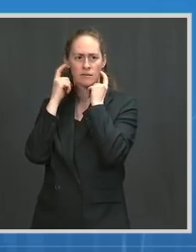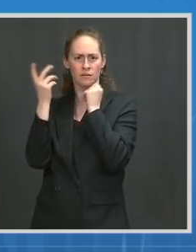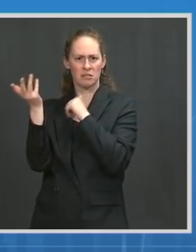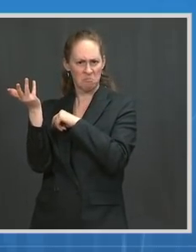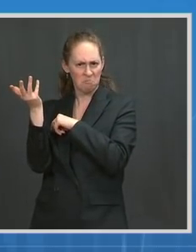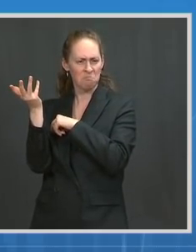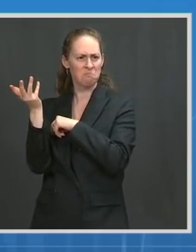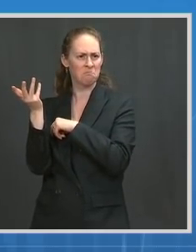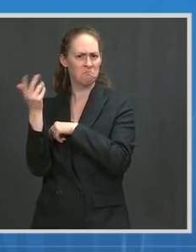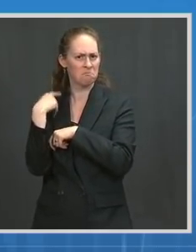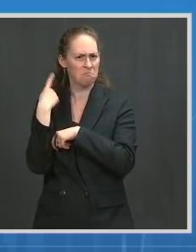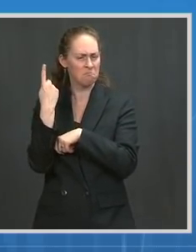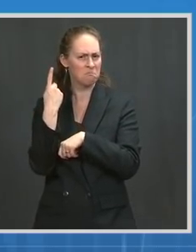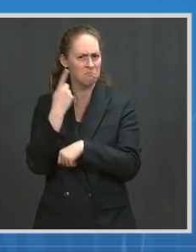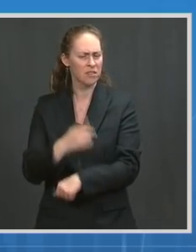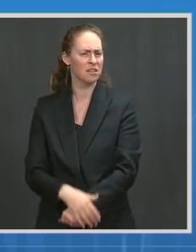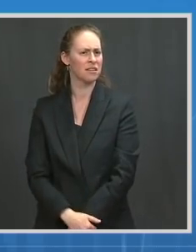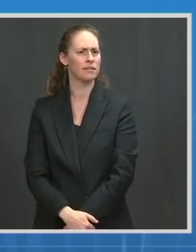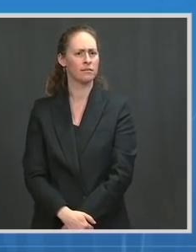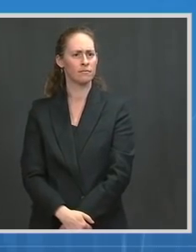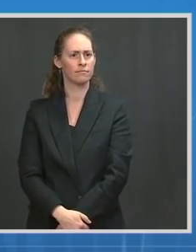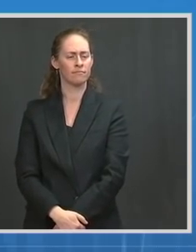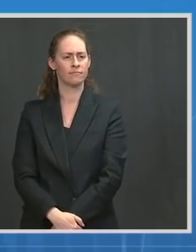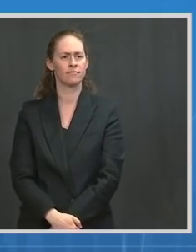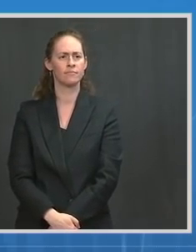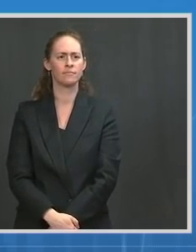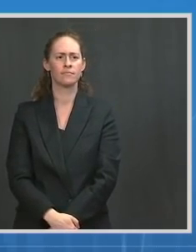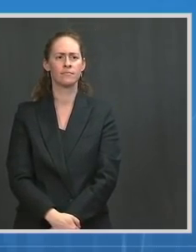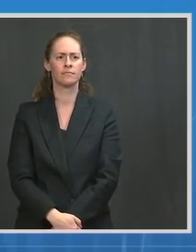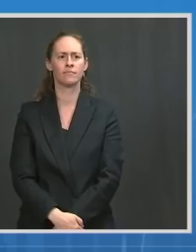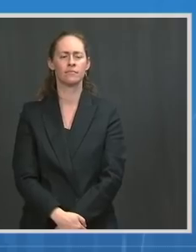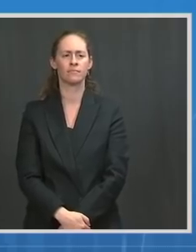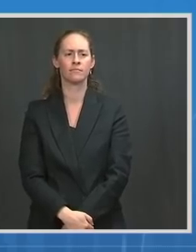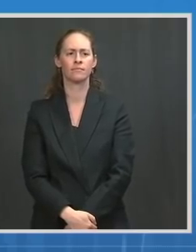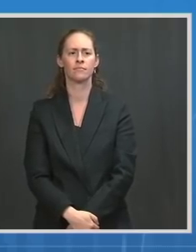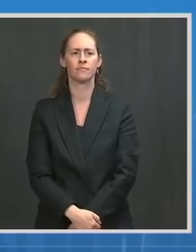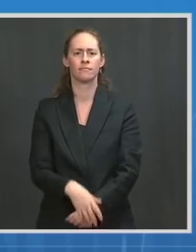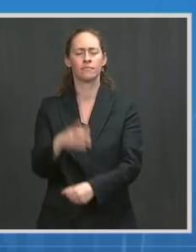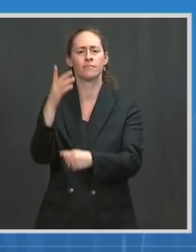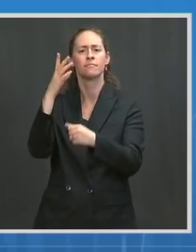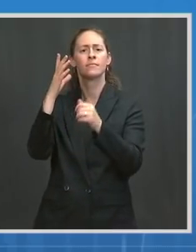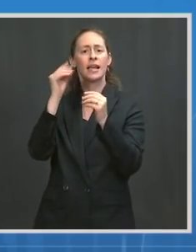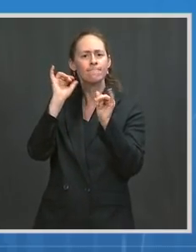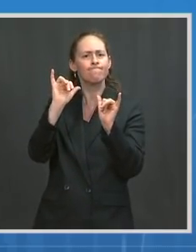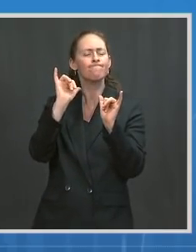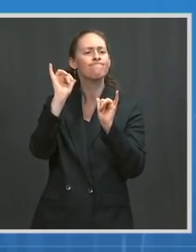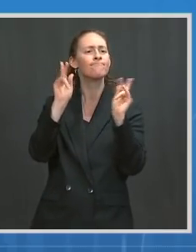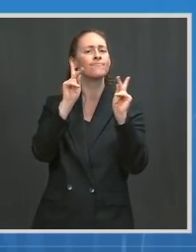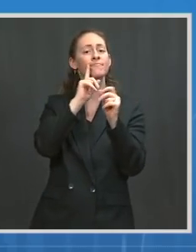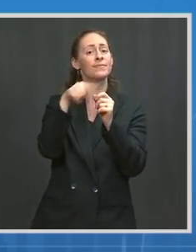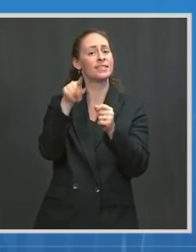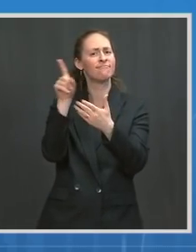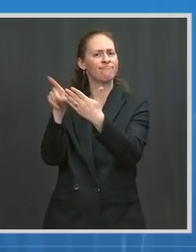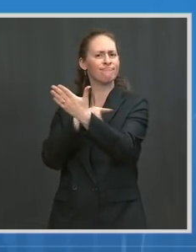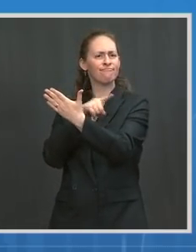that the CDC says are low risk? Is there anything wrong with that? And should people be side-eyeing them? Dr. Fauci: No, not at all.